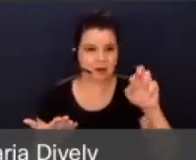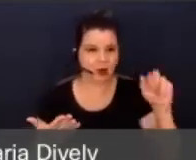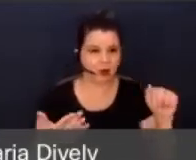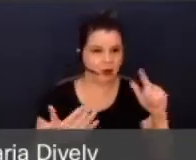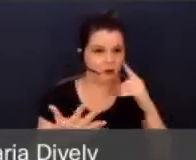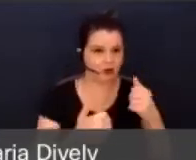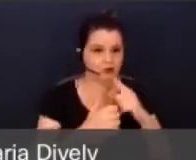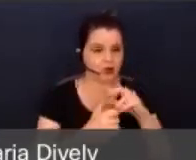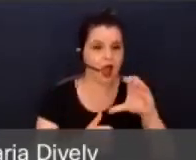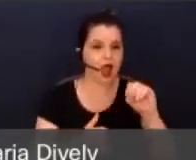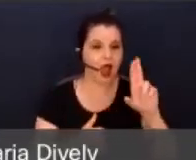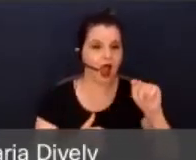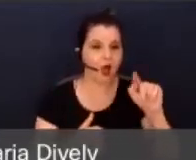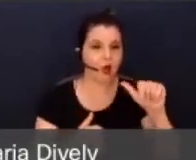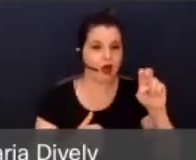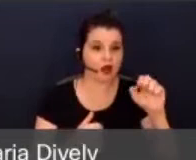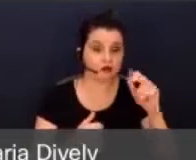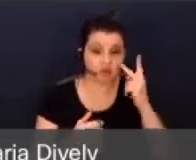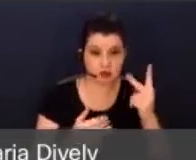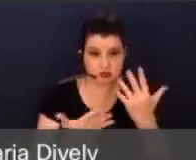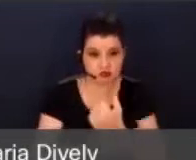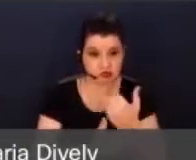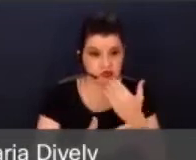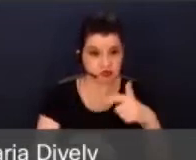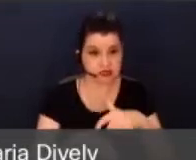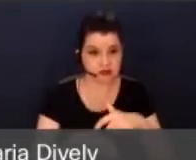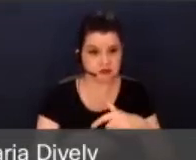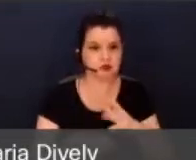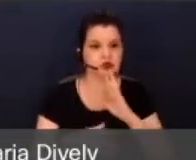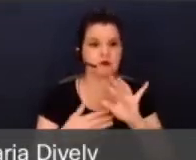about the outline view, that might be a good time. Yeah. If we can talk about that.